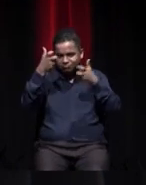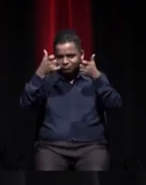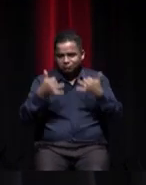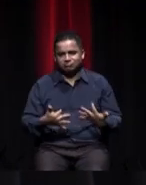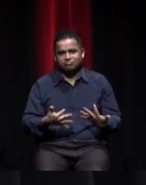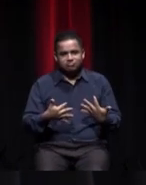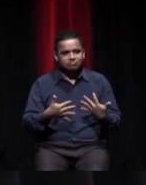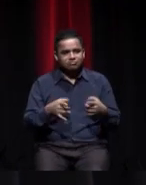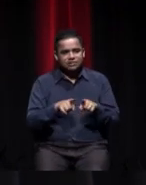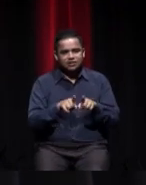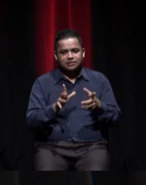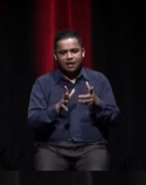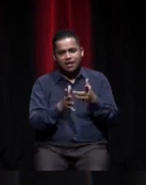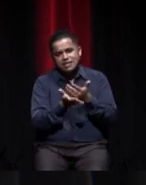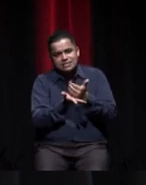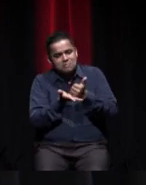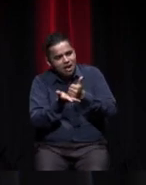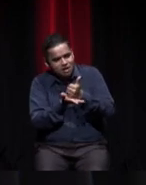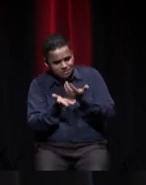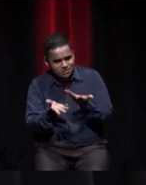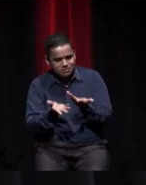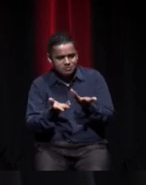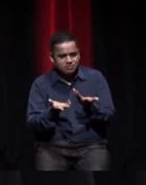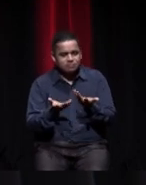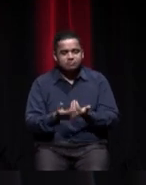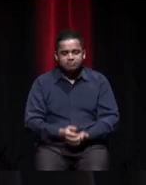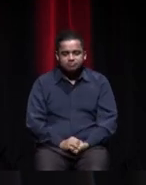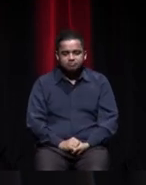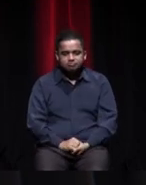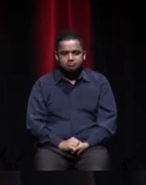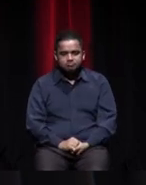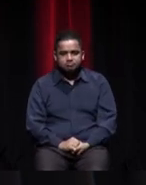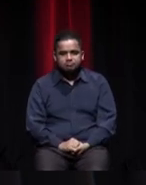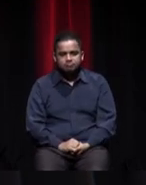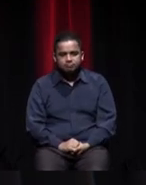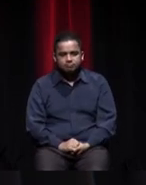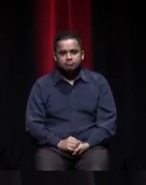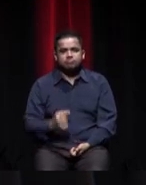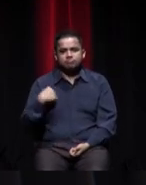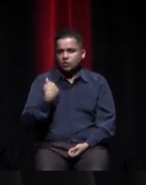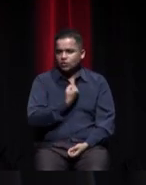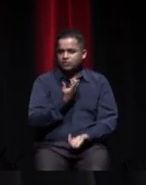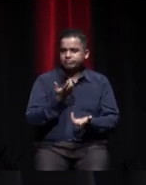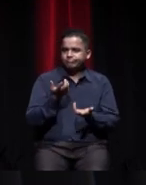This base of our wanting to be increasingly closer,